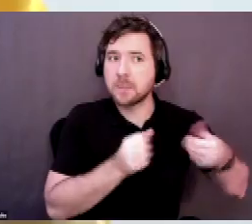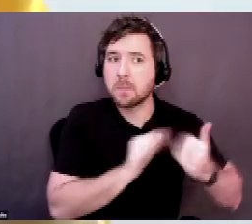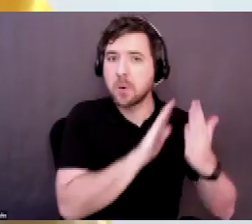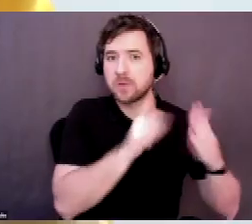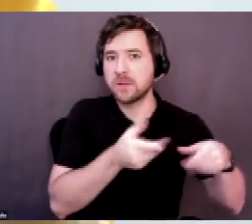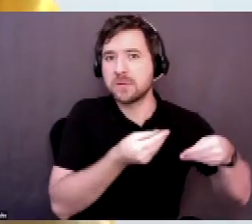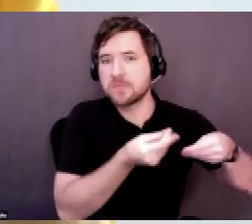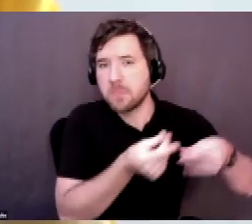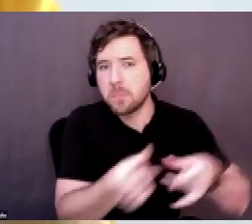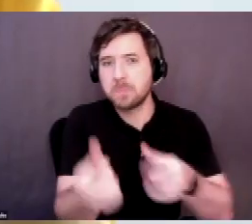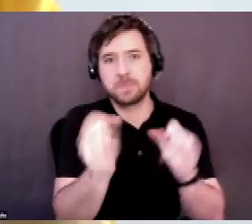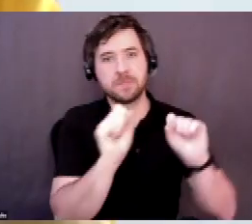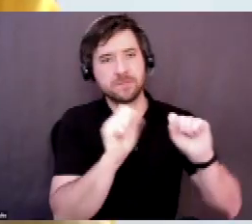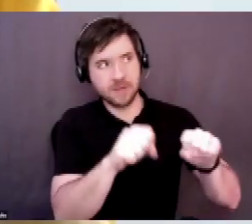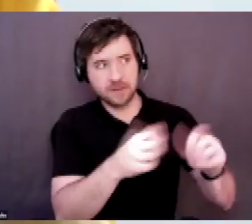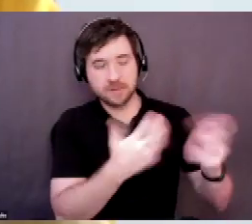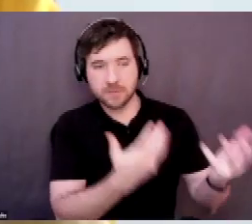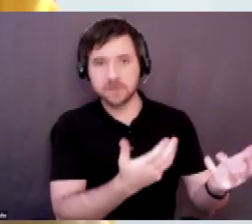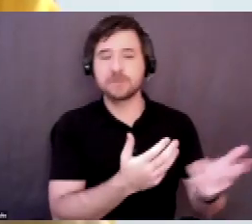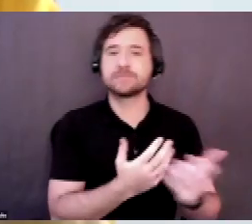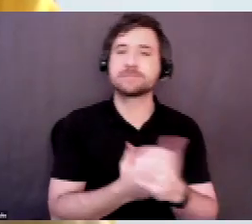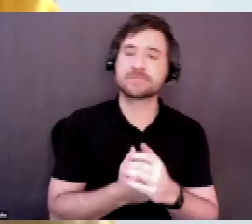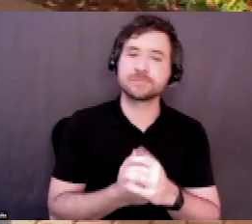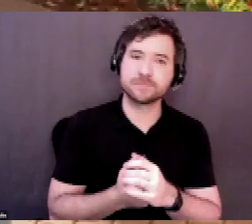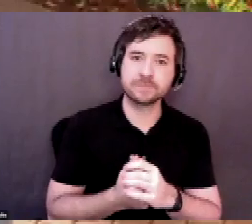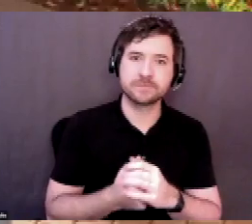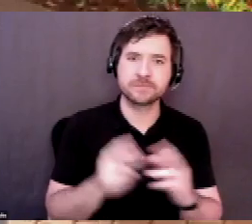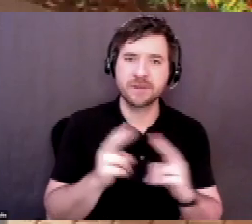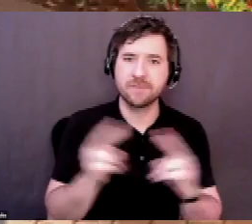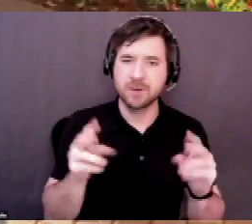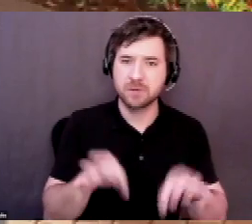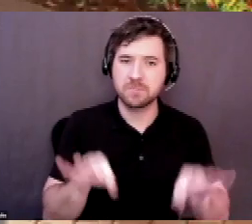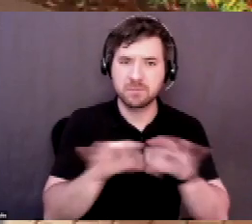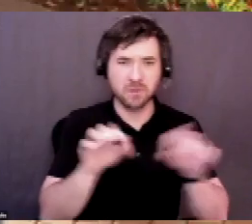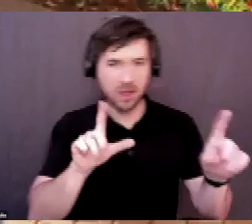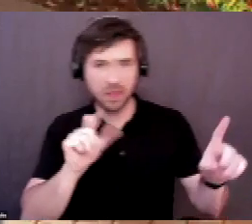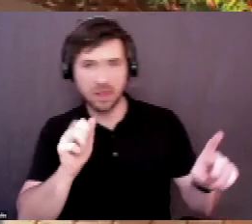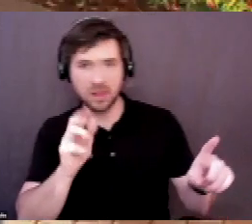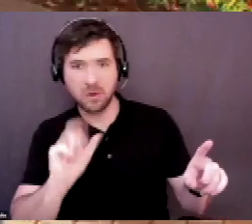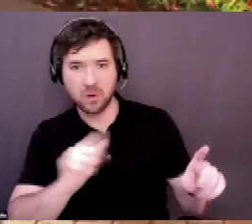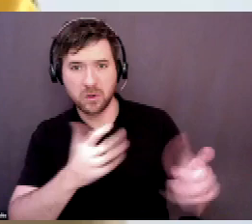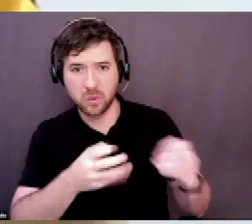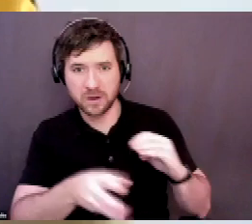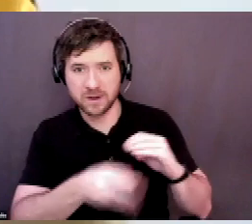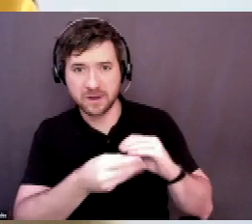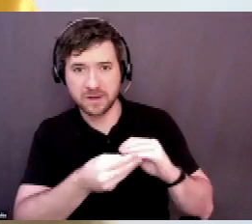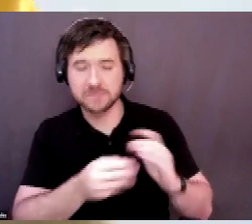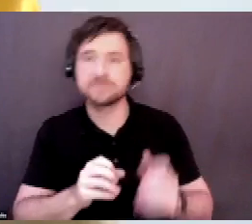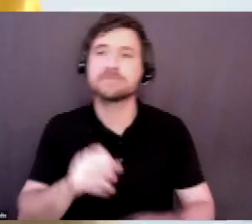It's very very important. Laura, do you want to add anything to that? Yeah. I mean, I think on